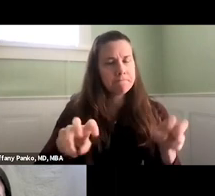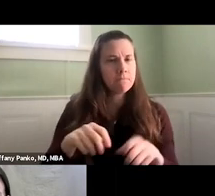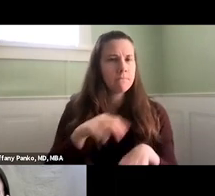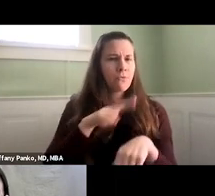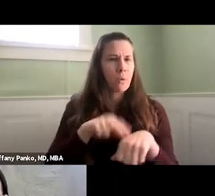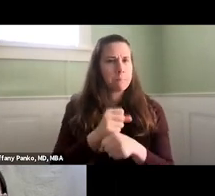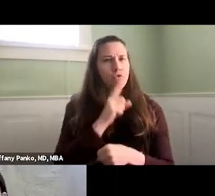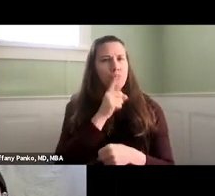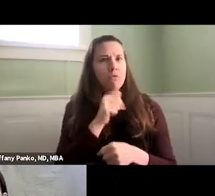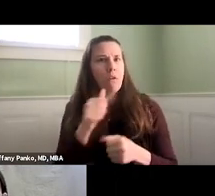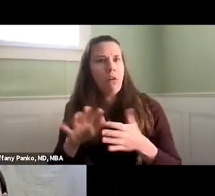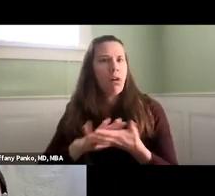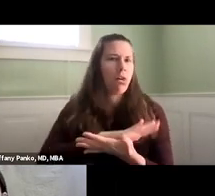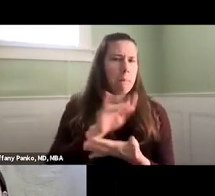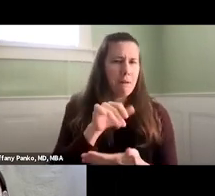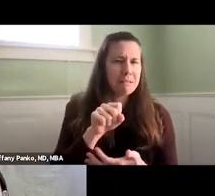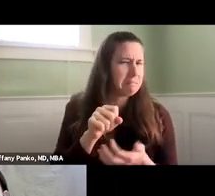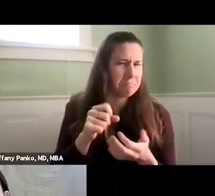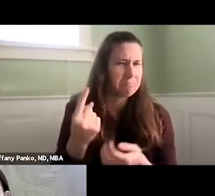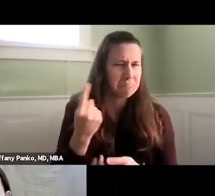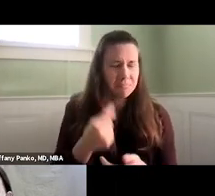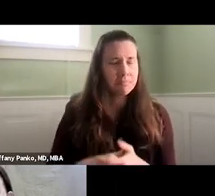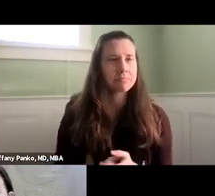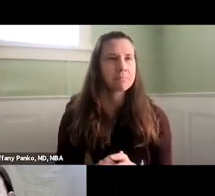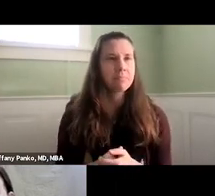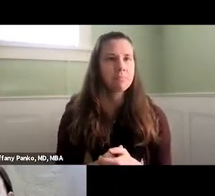from my analysis of the data I'm collecting, but it should be part of it, and that should